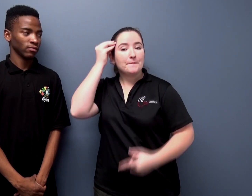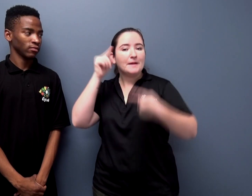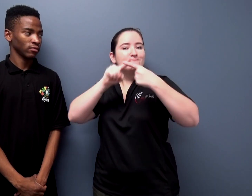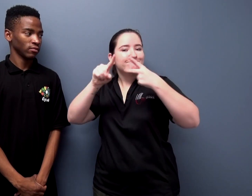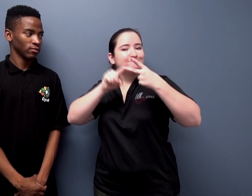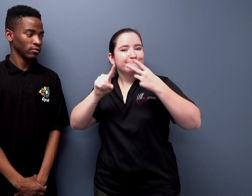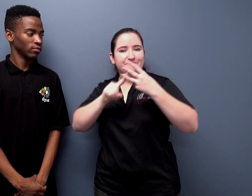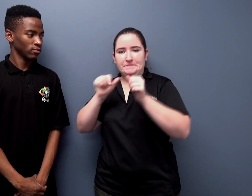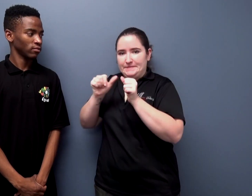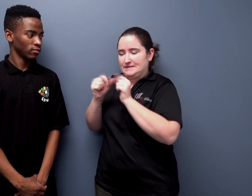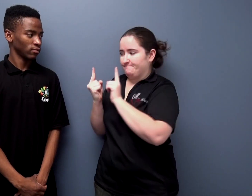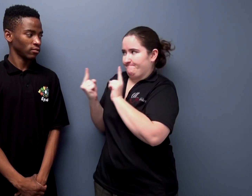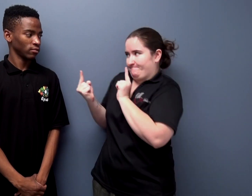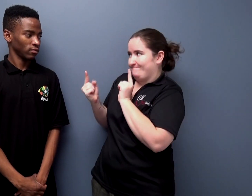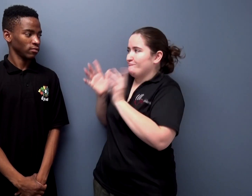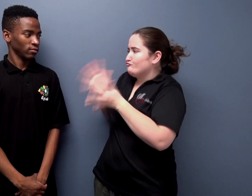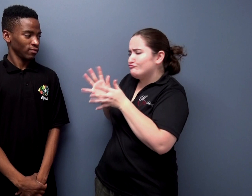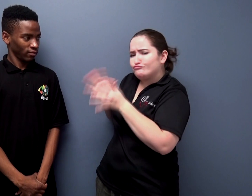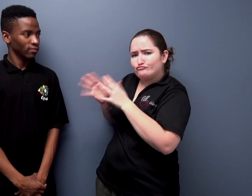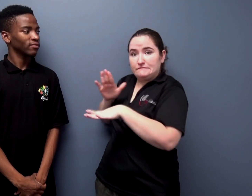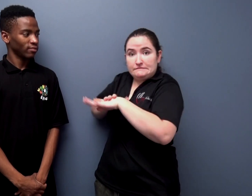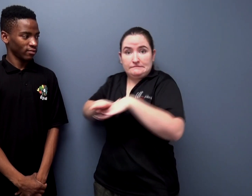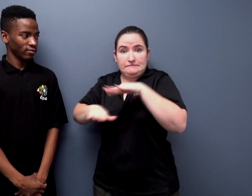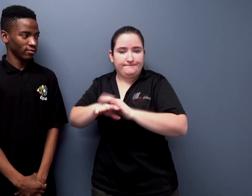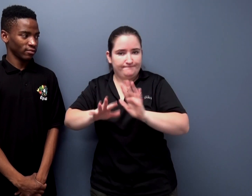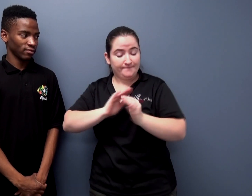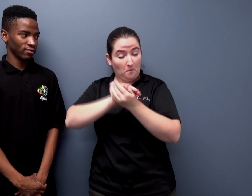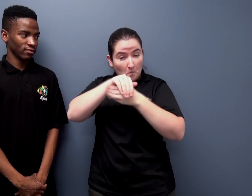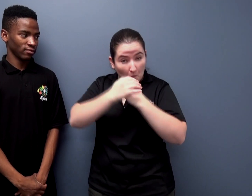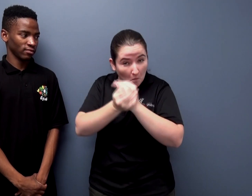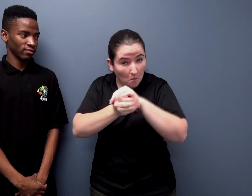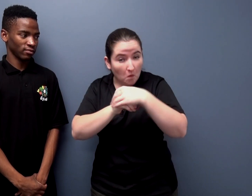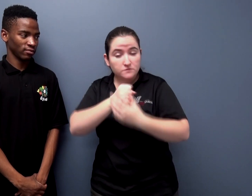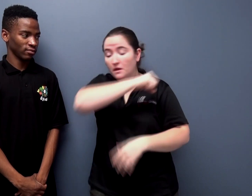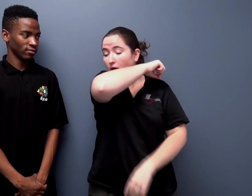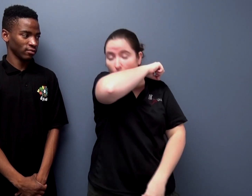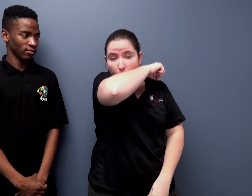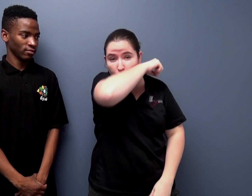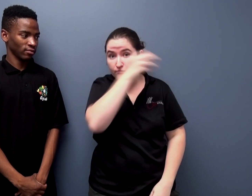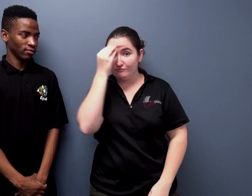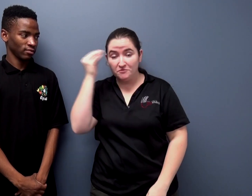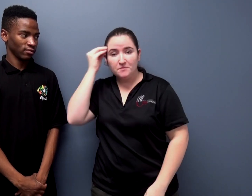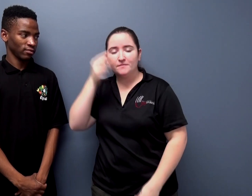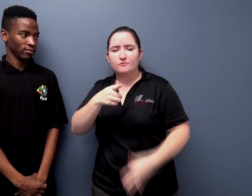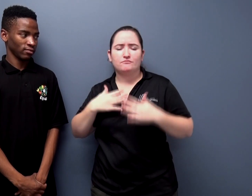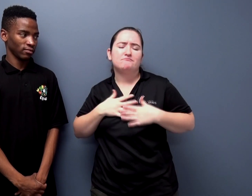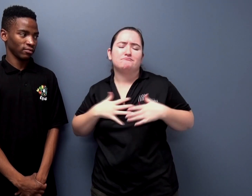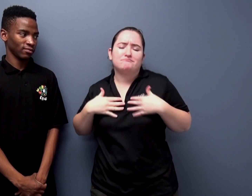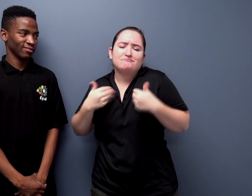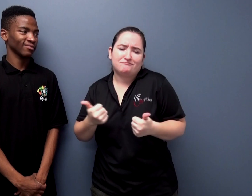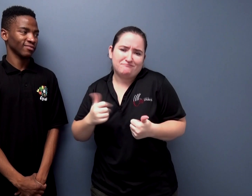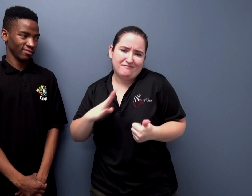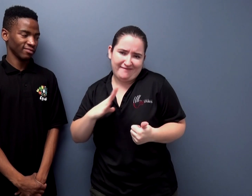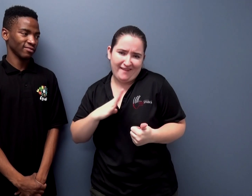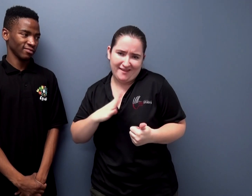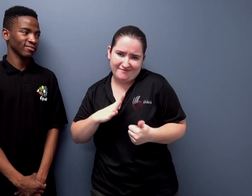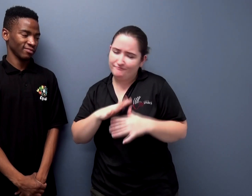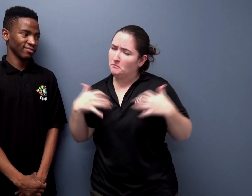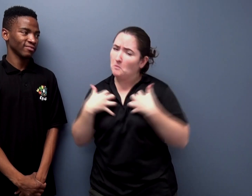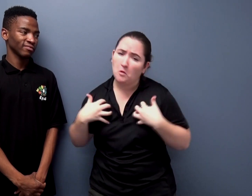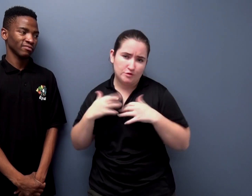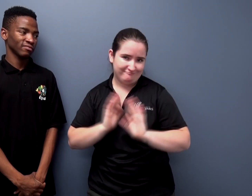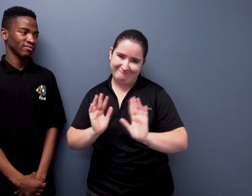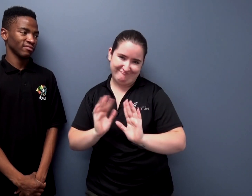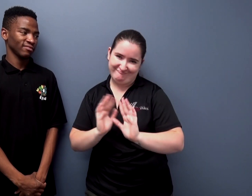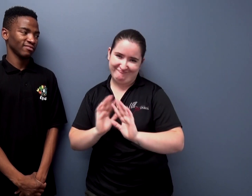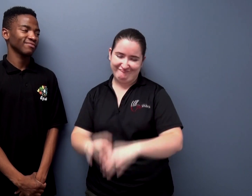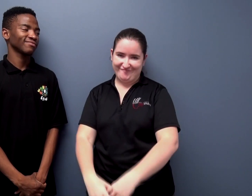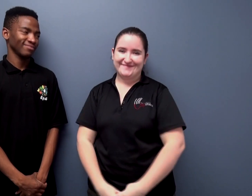Remember to talk to your friend at a distance. Remember to wash your hands and you will be fine. Don't worry too much.